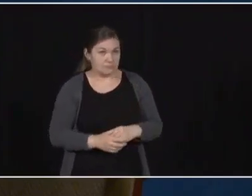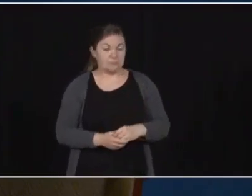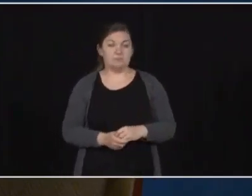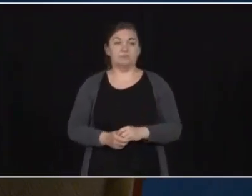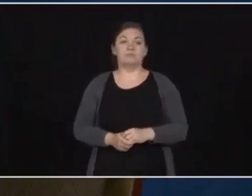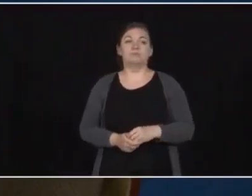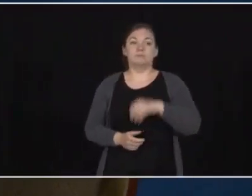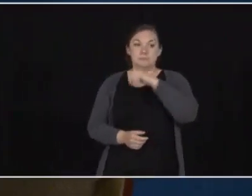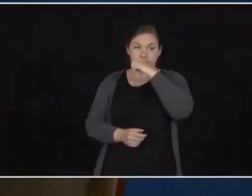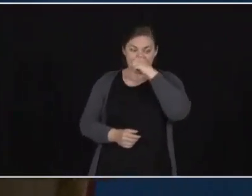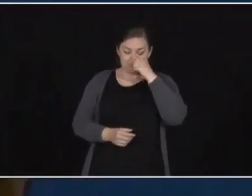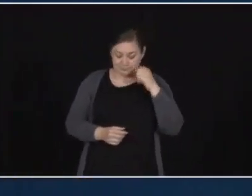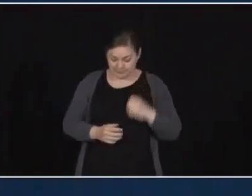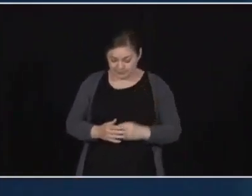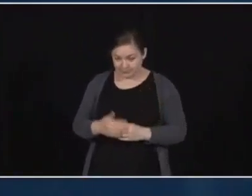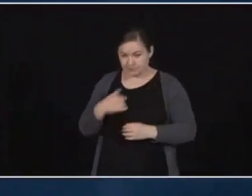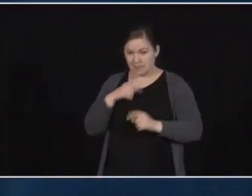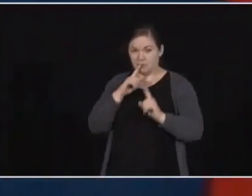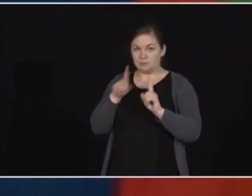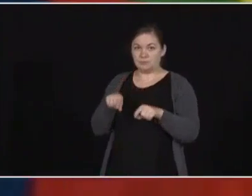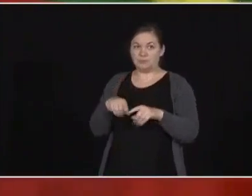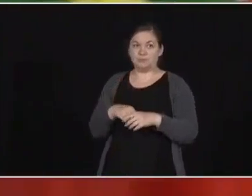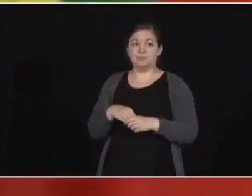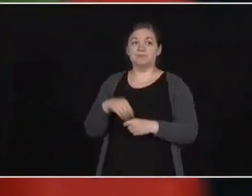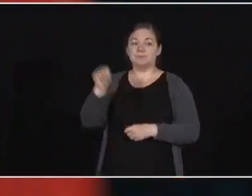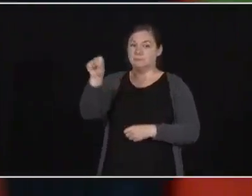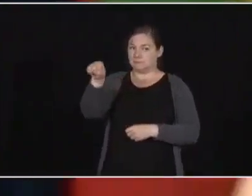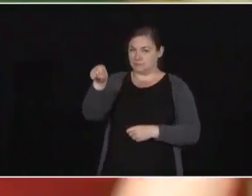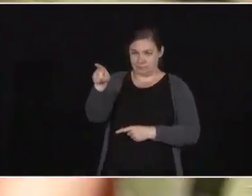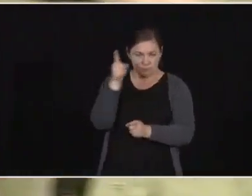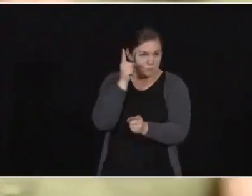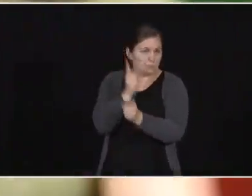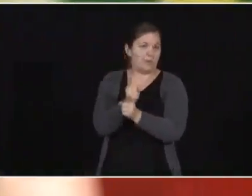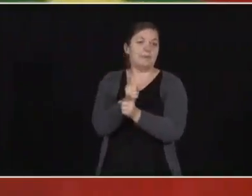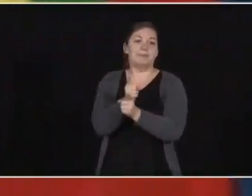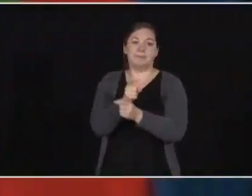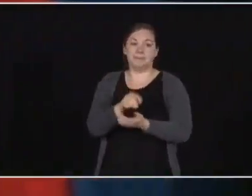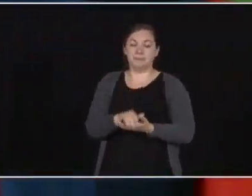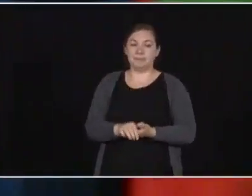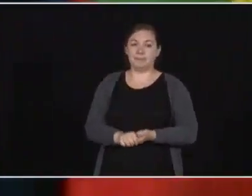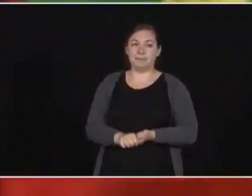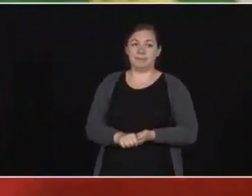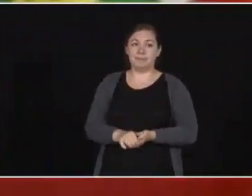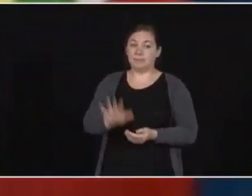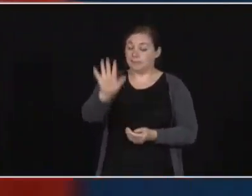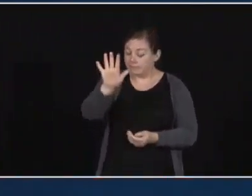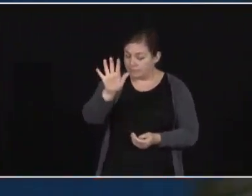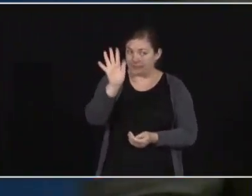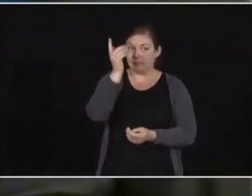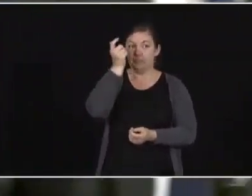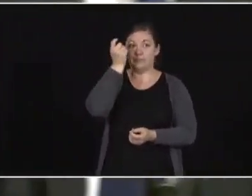Yes that is correct. If people are attending assessment centers